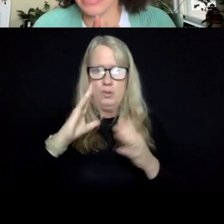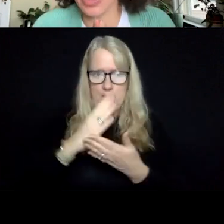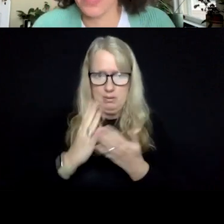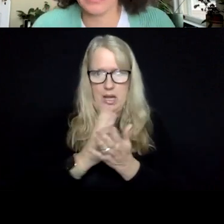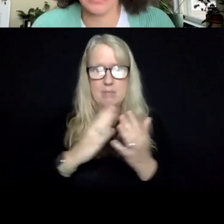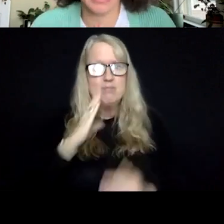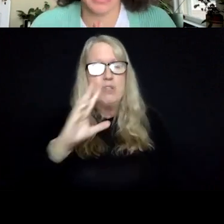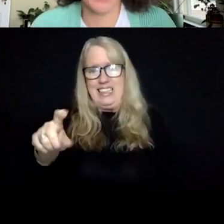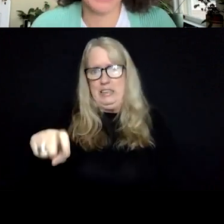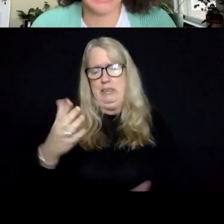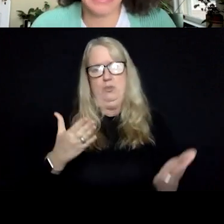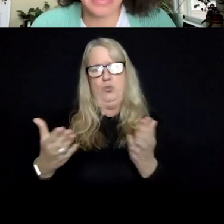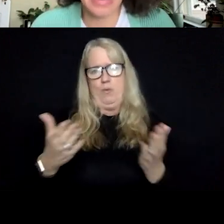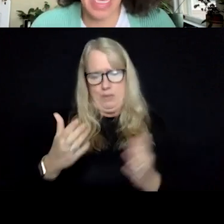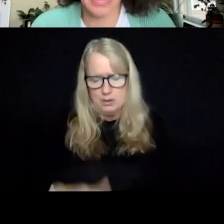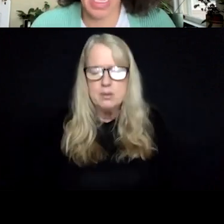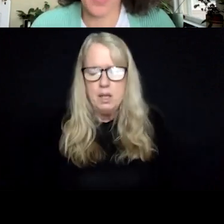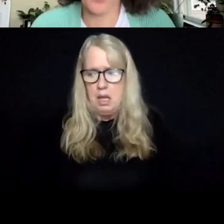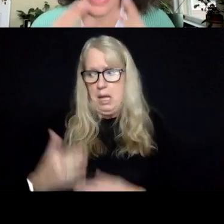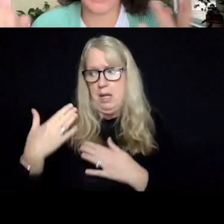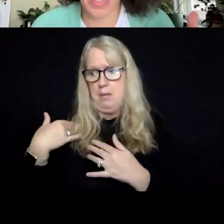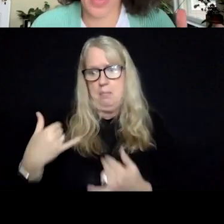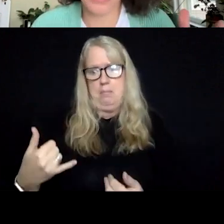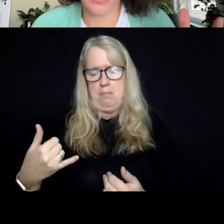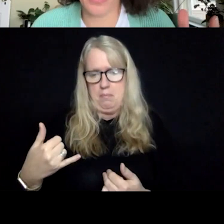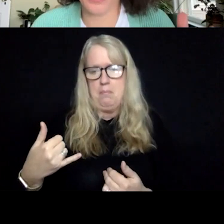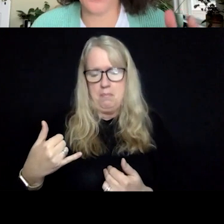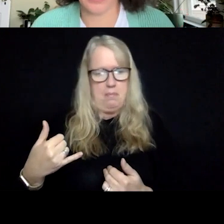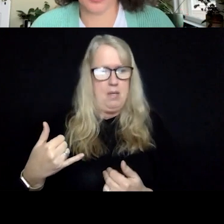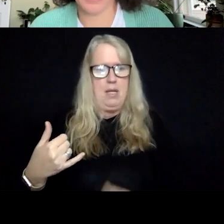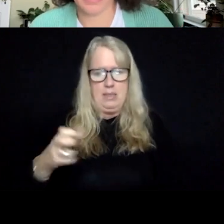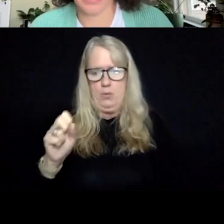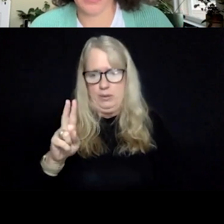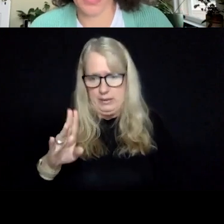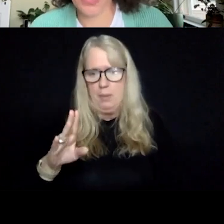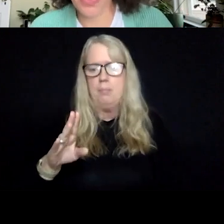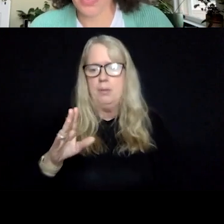NEED OF SERVICE. SINCE THEN WE HAVE A SUB NETWORK FOR LGBTQ